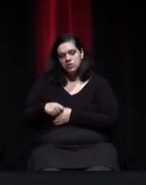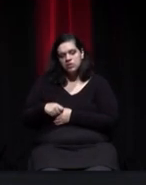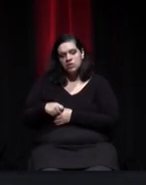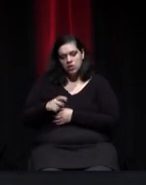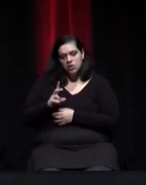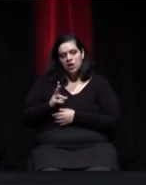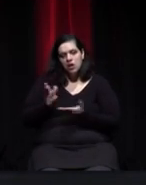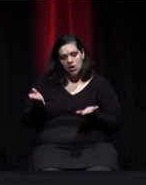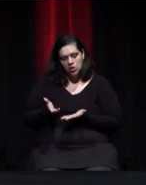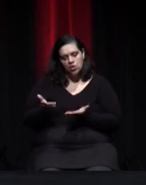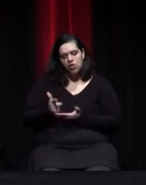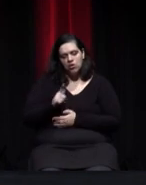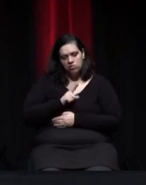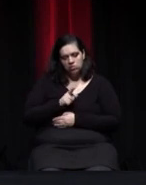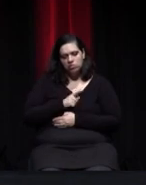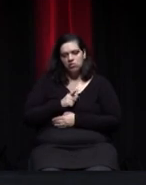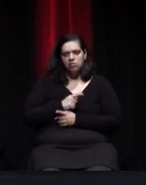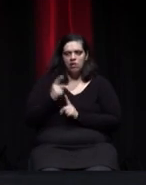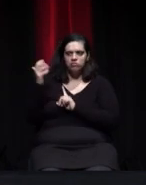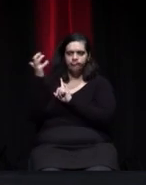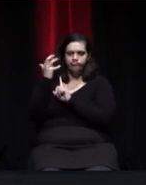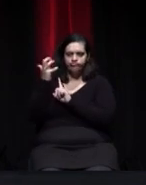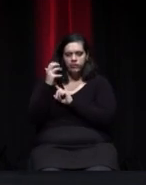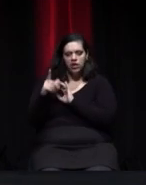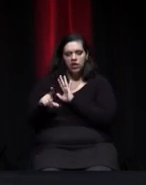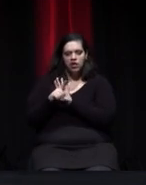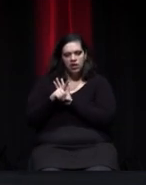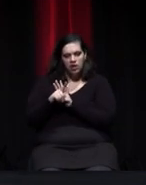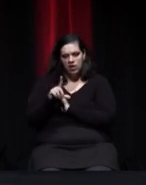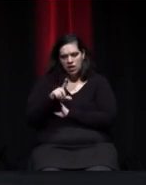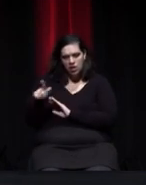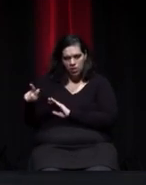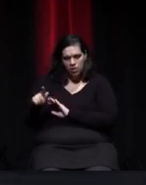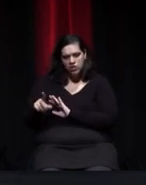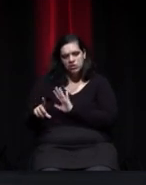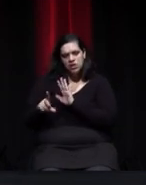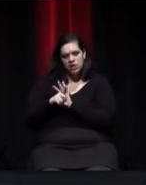by a language law, or a law of the decision process